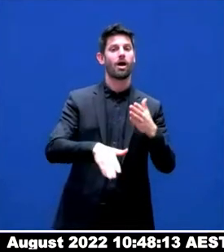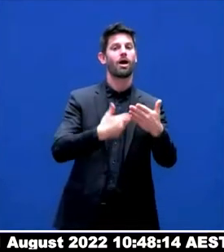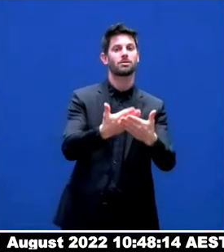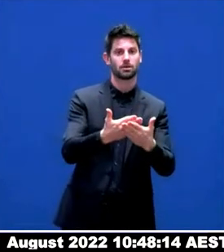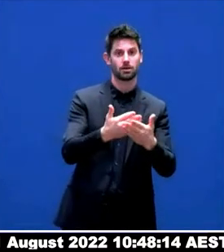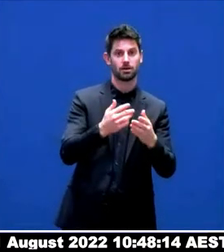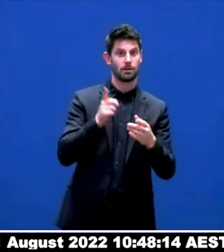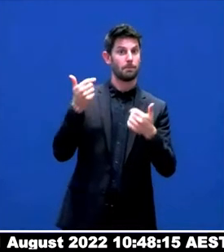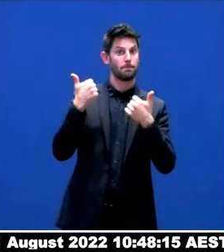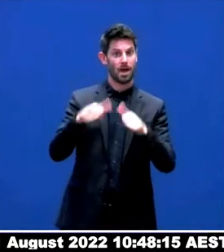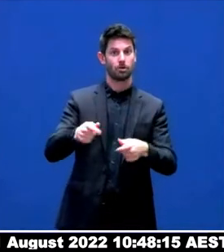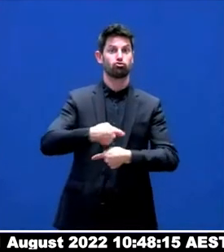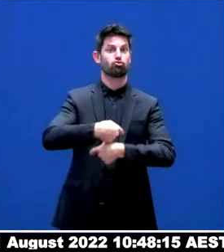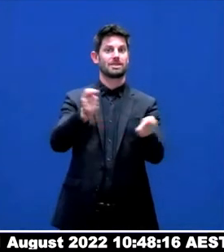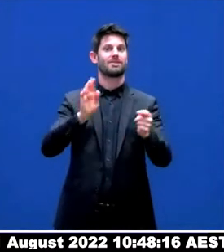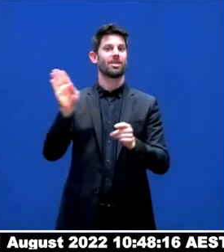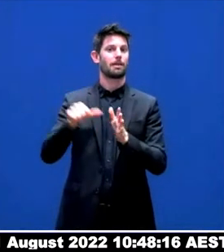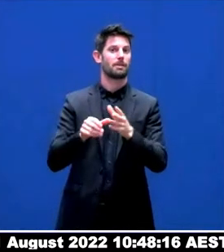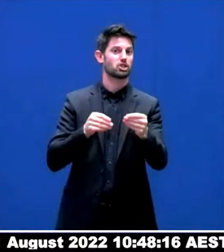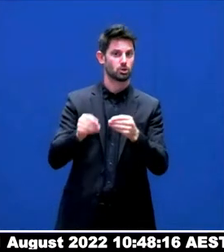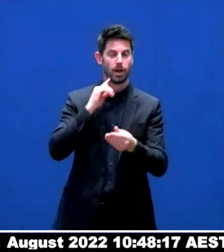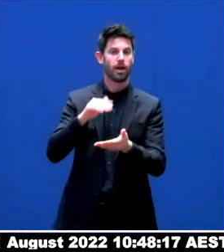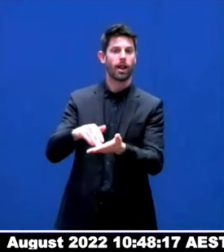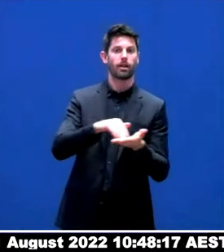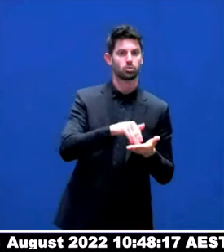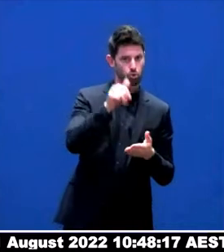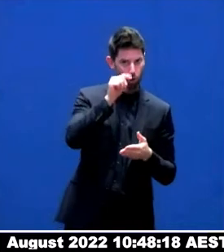more substantive statements about the process, but I think there's enough in the